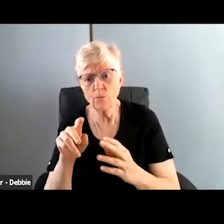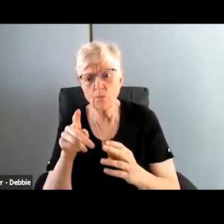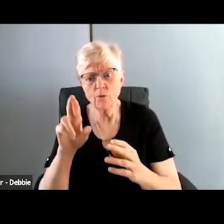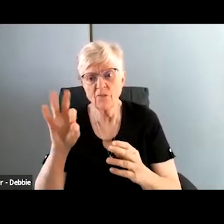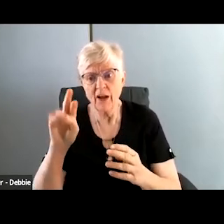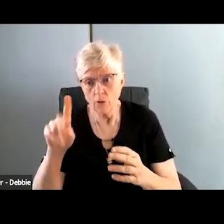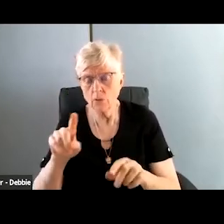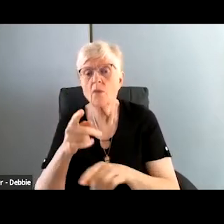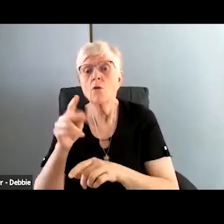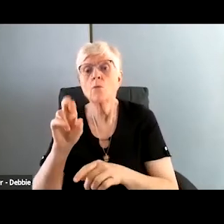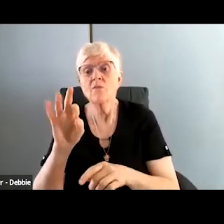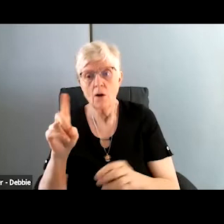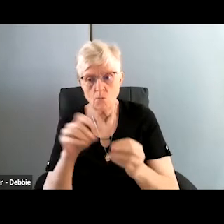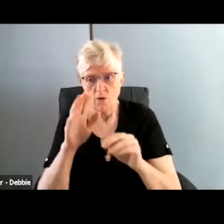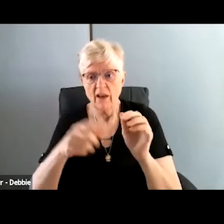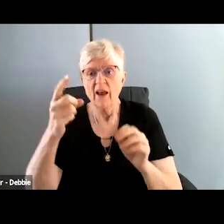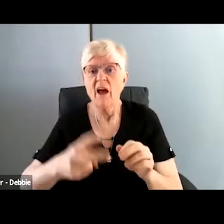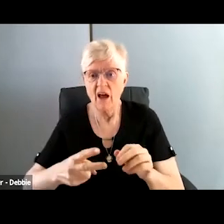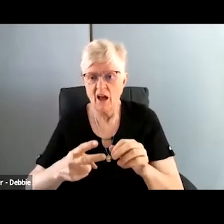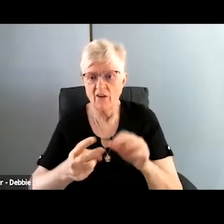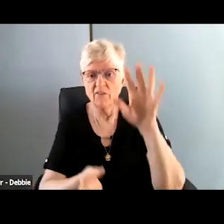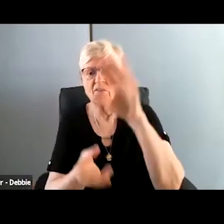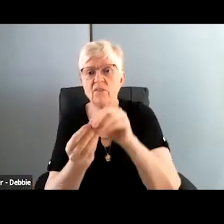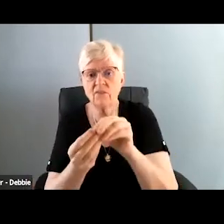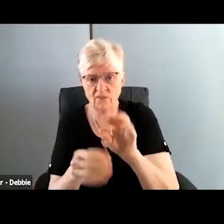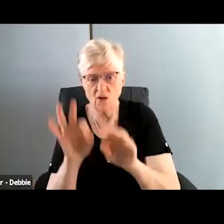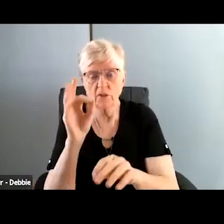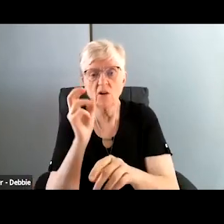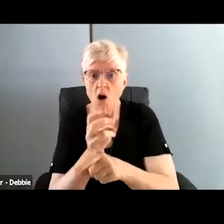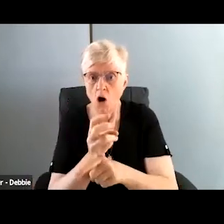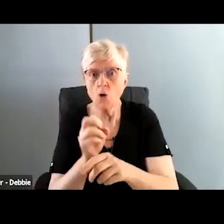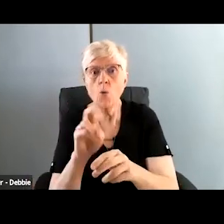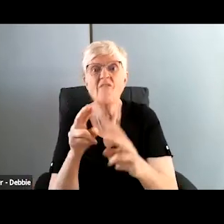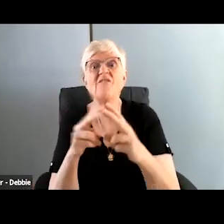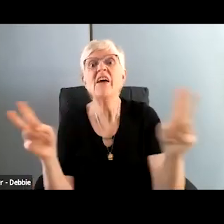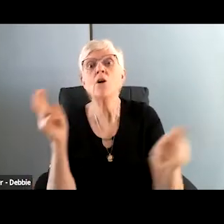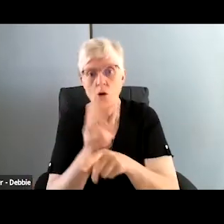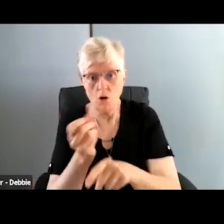HEARING LOSS FIND IT DIFFICULT OR VERY DIFFICULT OR VERY DIFFICULT TO UNDERSTAND THOSE BEHIND DIFFICULT TO UNDERSTAND THOSE BEHIND PLEXIGLASS BAR PLEXIGLASS BARRIERS.